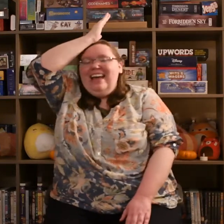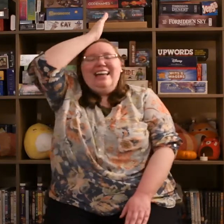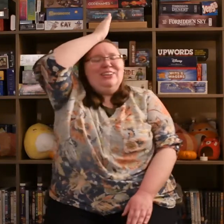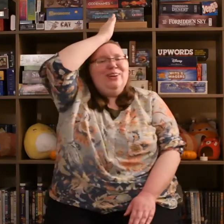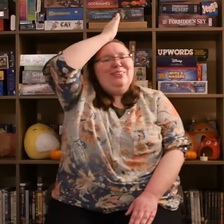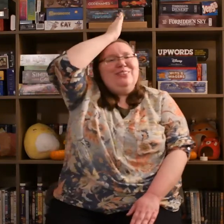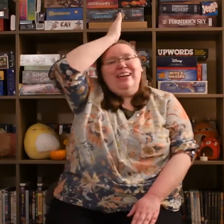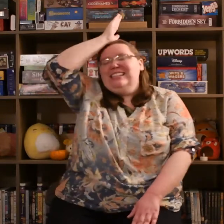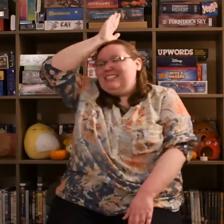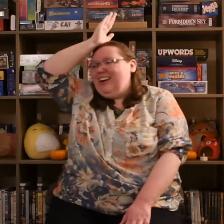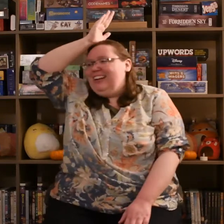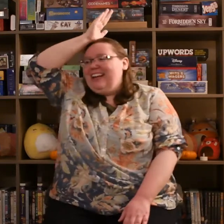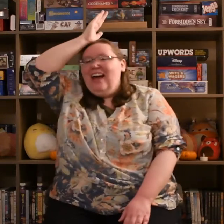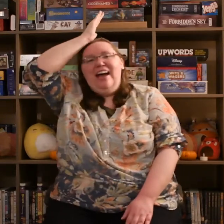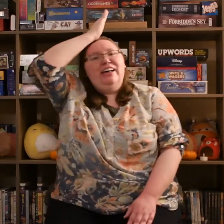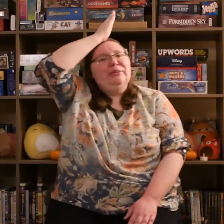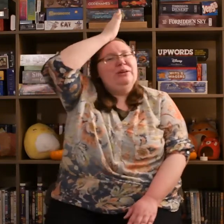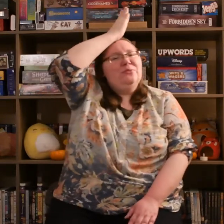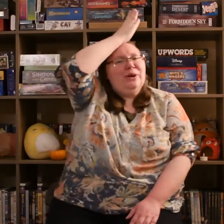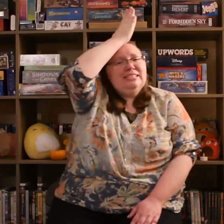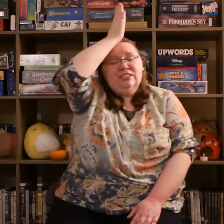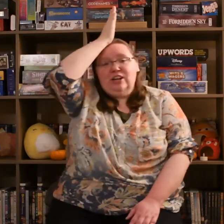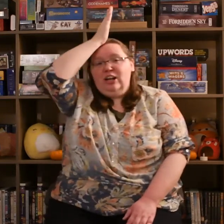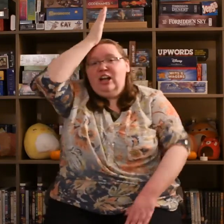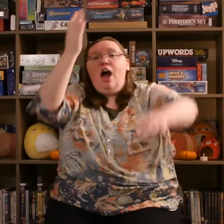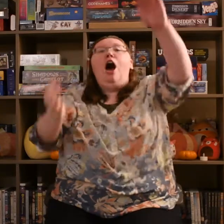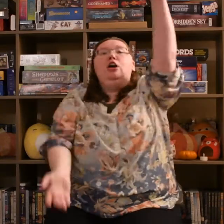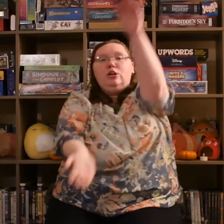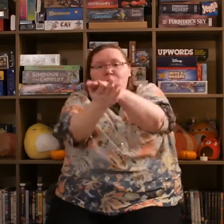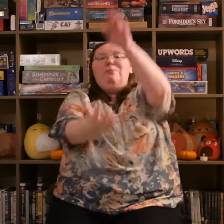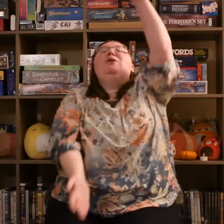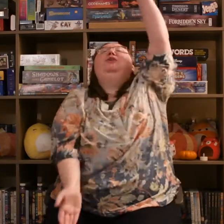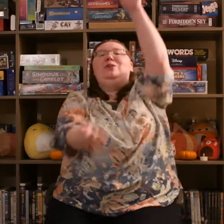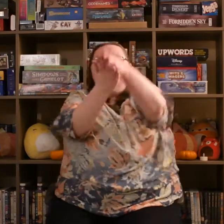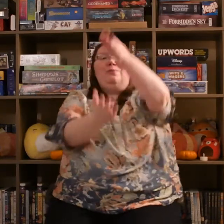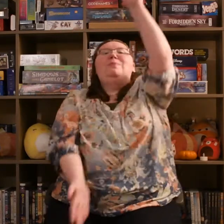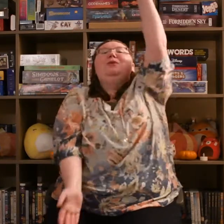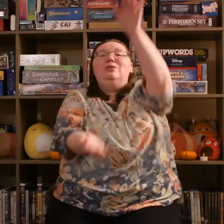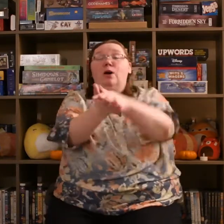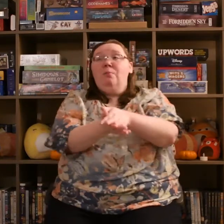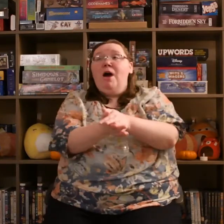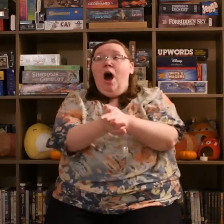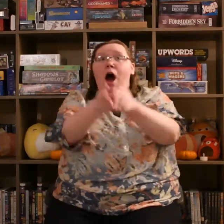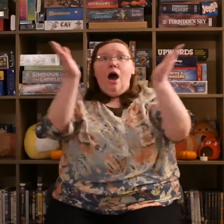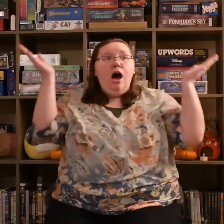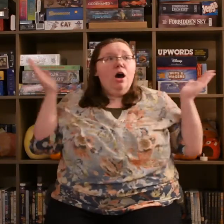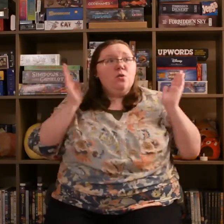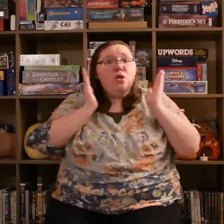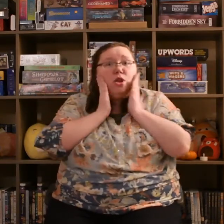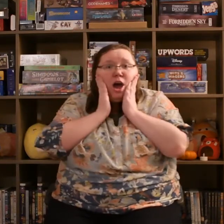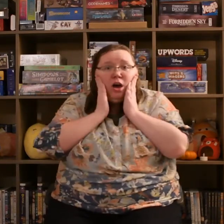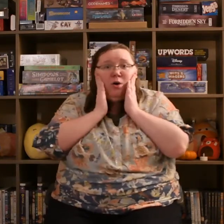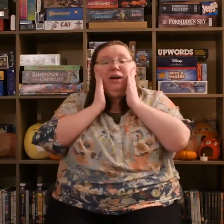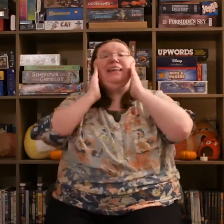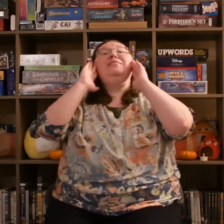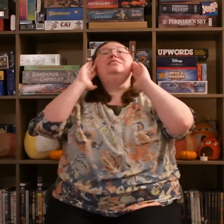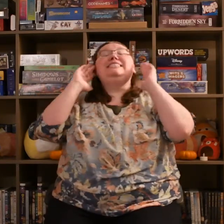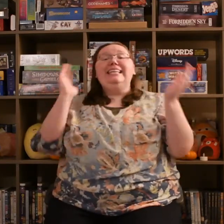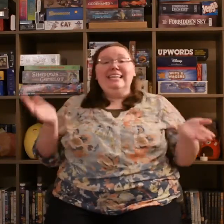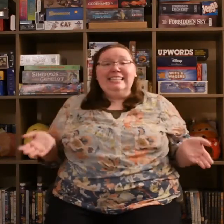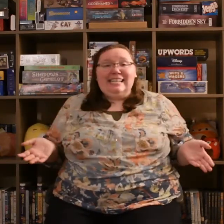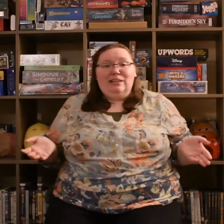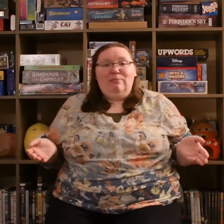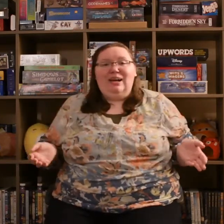A great white shark, a great white shark, Gulp, gulp, gulp. Oh no! It was eaten by...